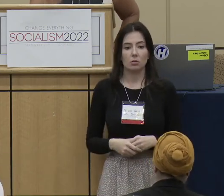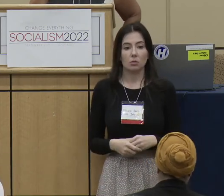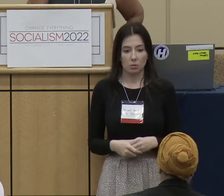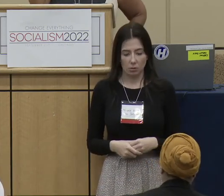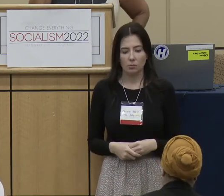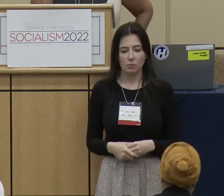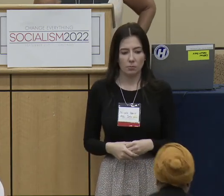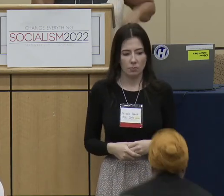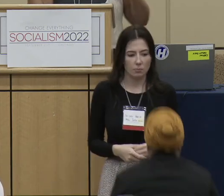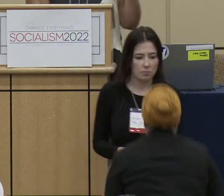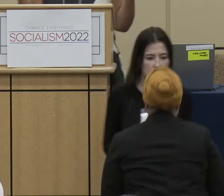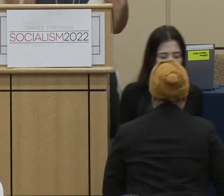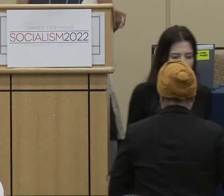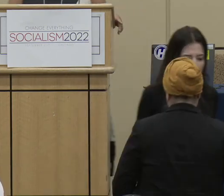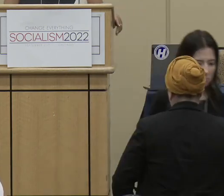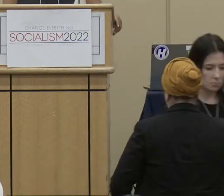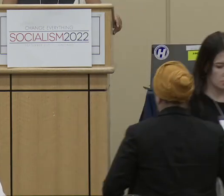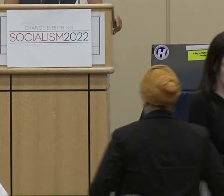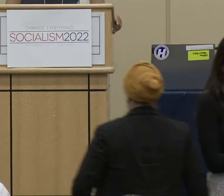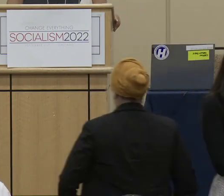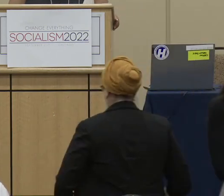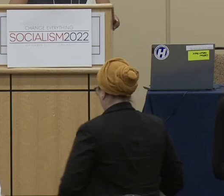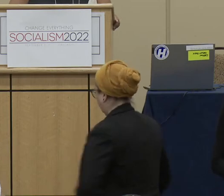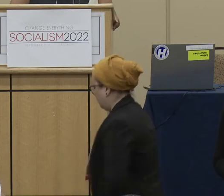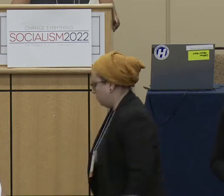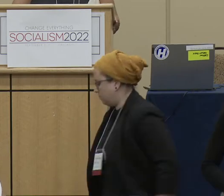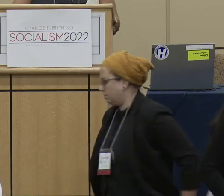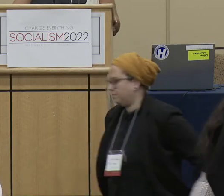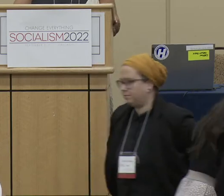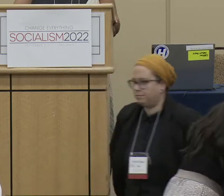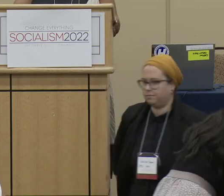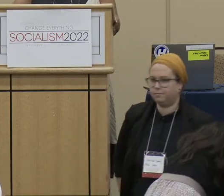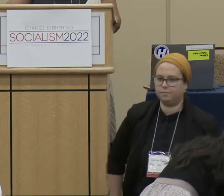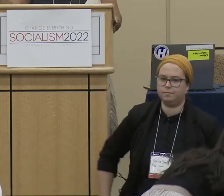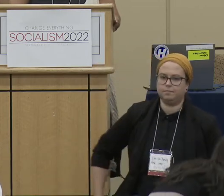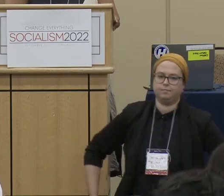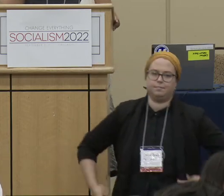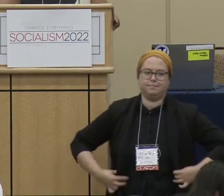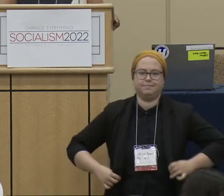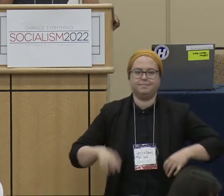cool with folks. ≫ BARBARA: We have until 4:30?